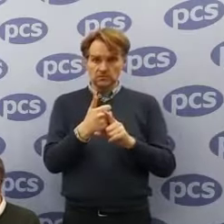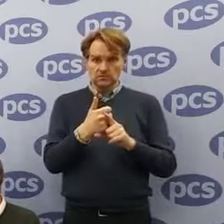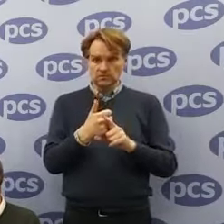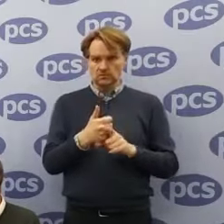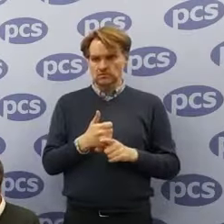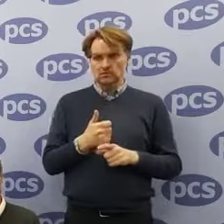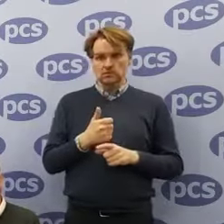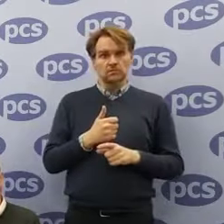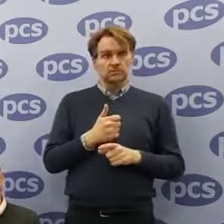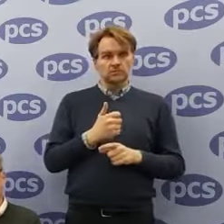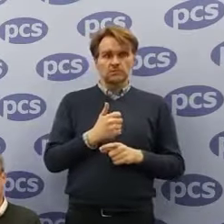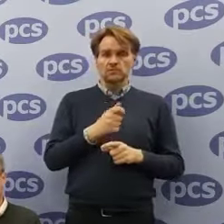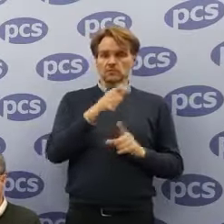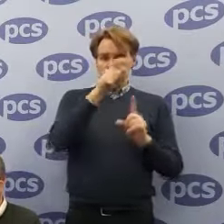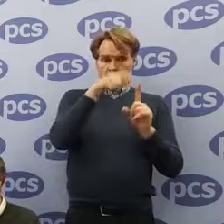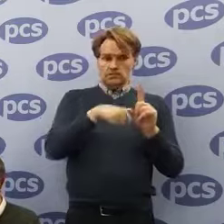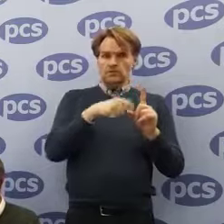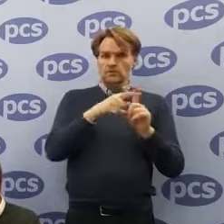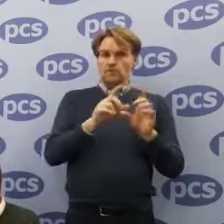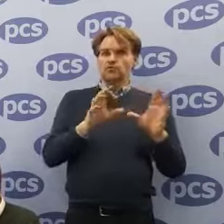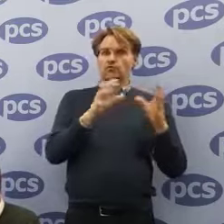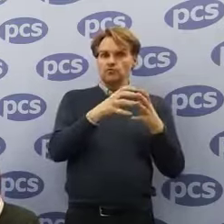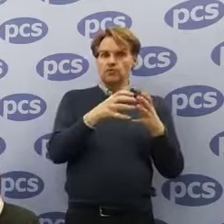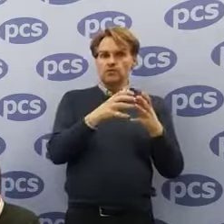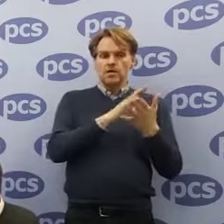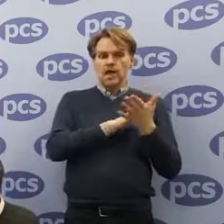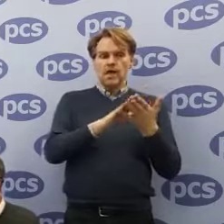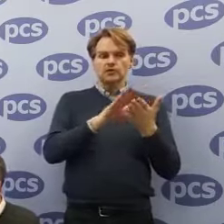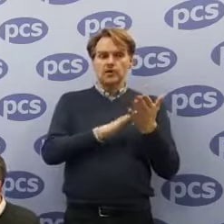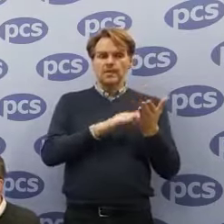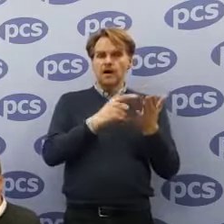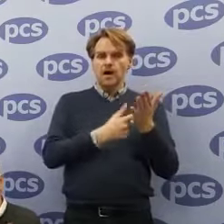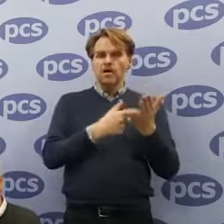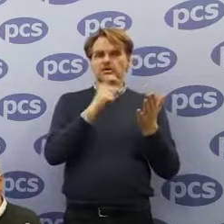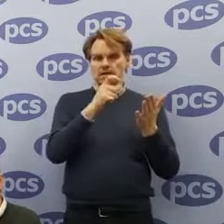submission for industrial action from an office in HMRC who wishes to ballot